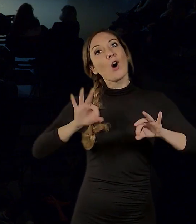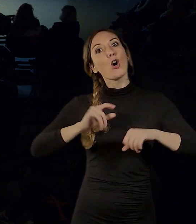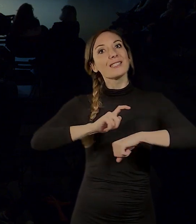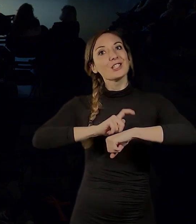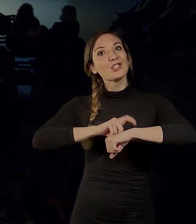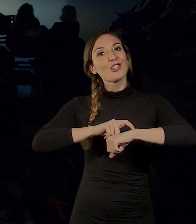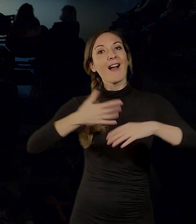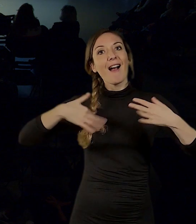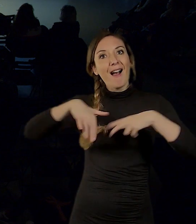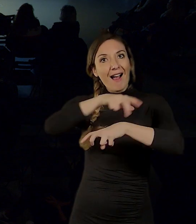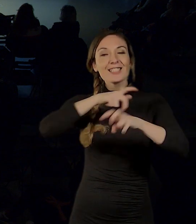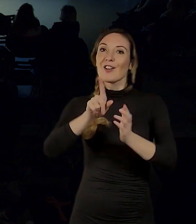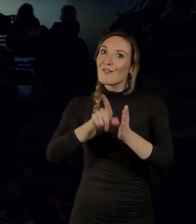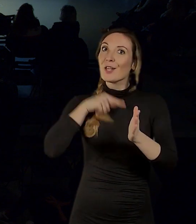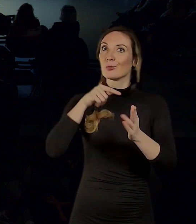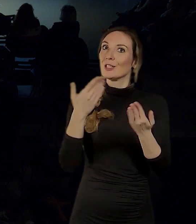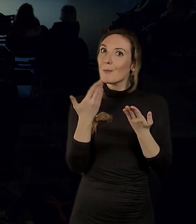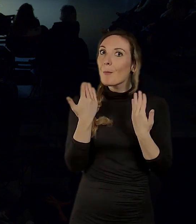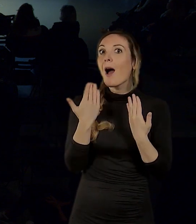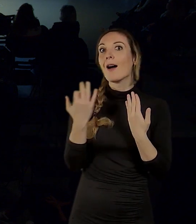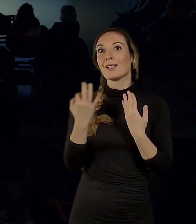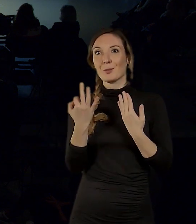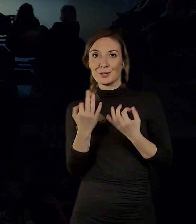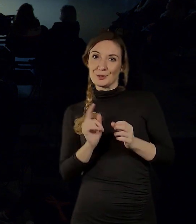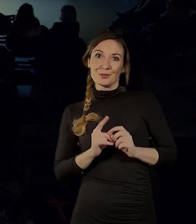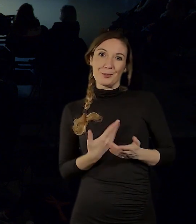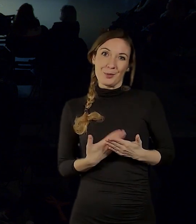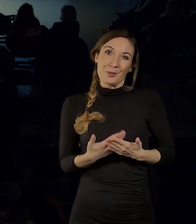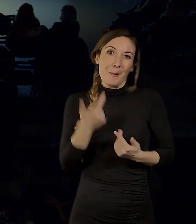Then the blocks themselves that we created there.